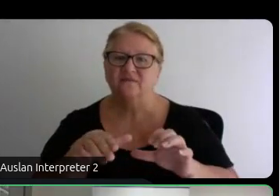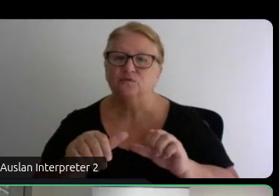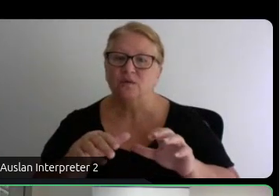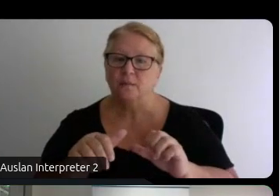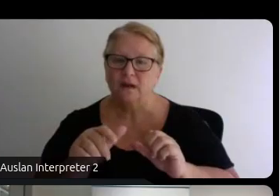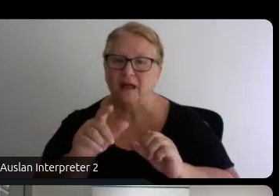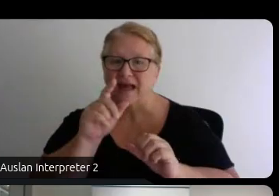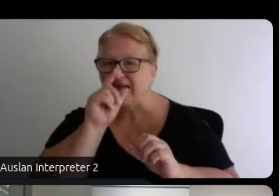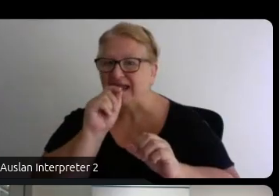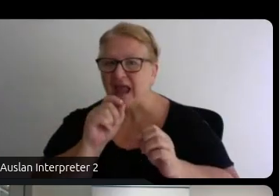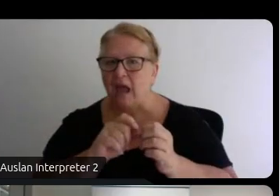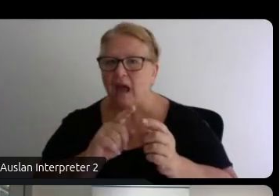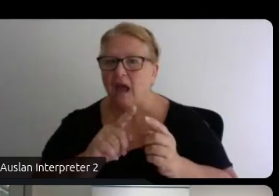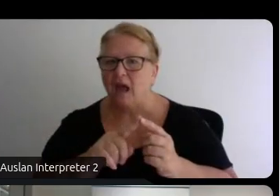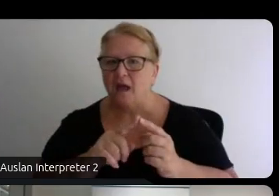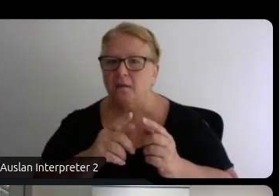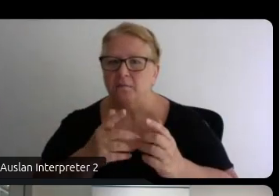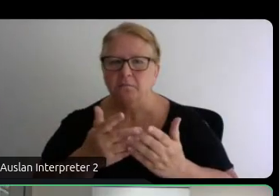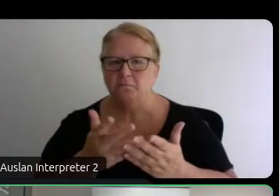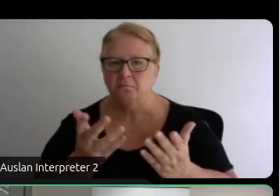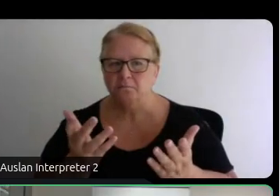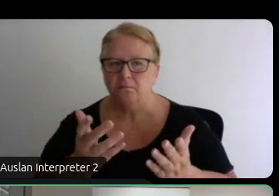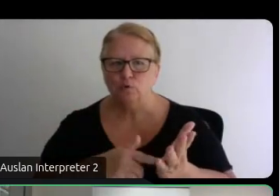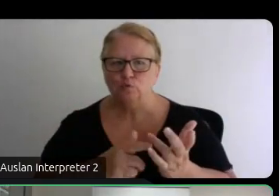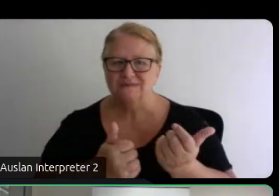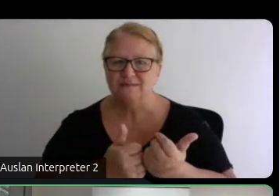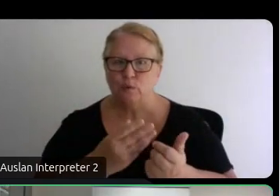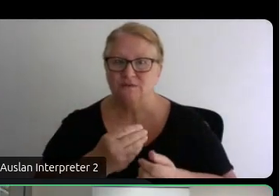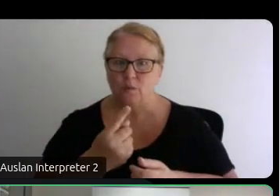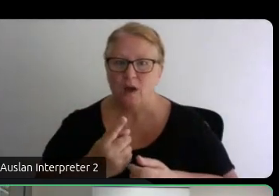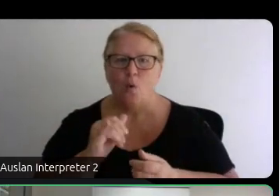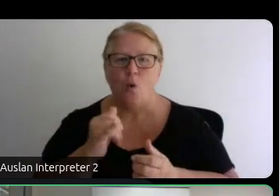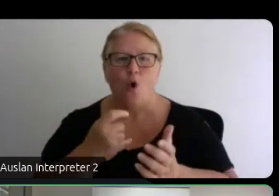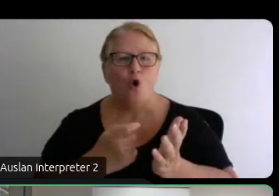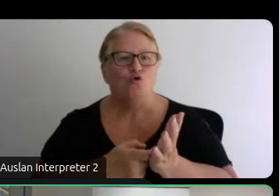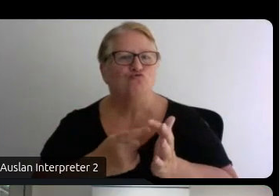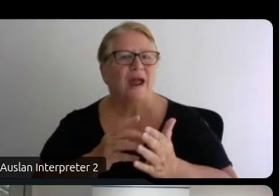an ongoing therapeutic support for someone but it also can be rehabilitative in nature.